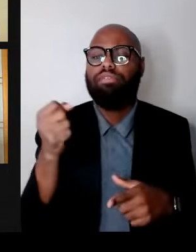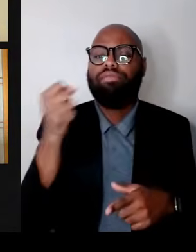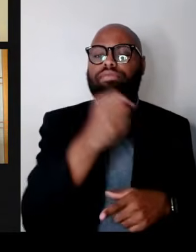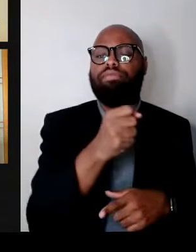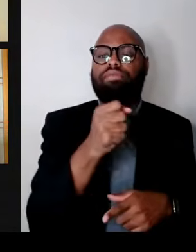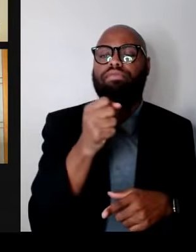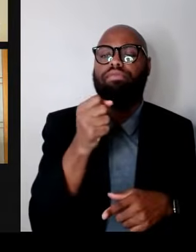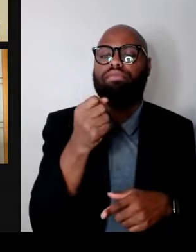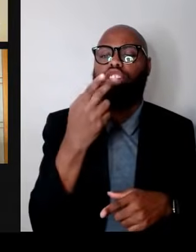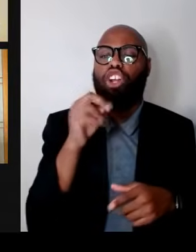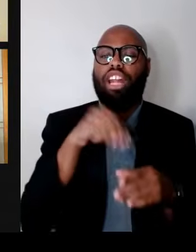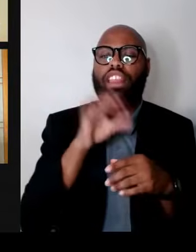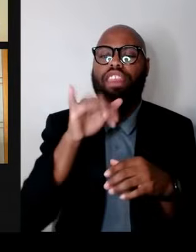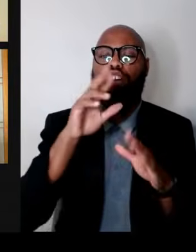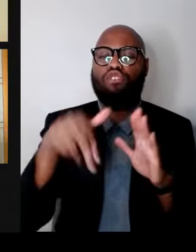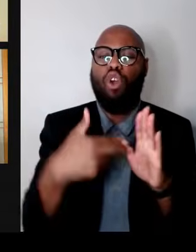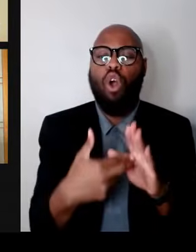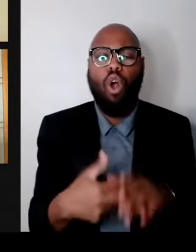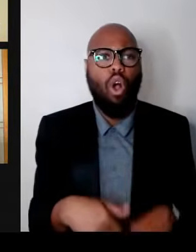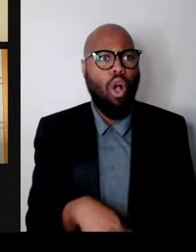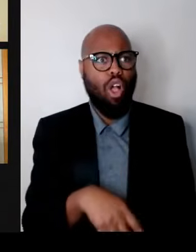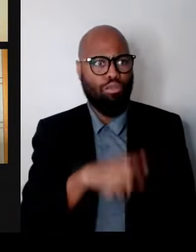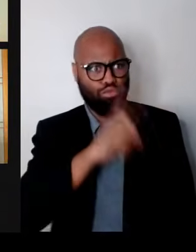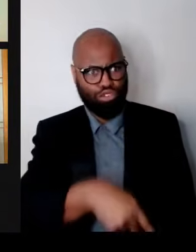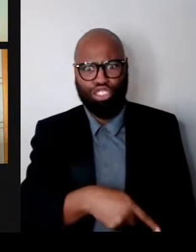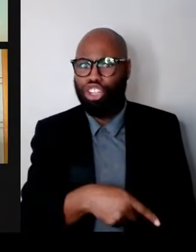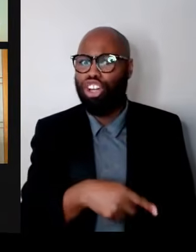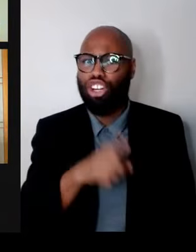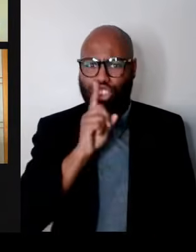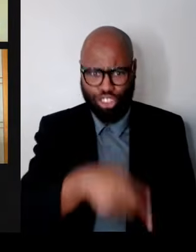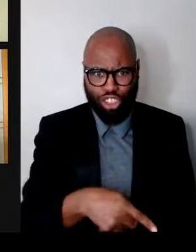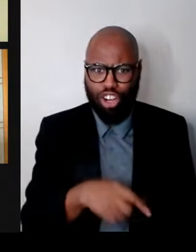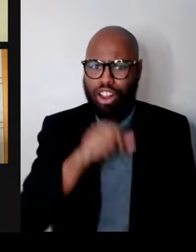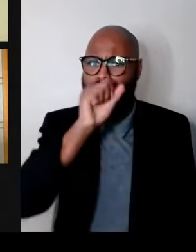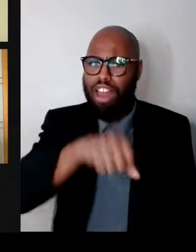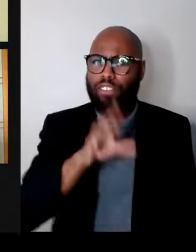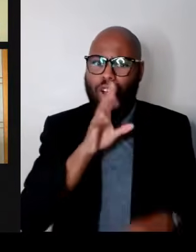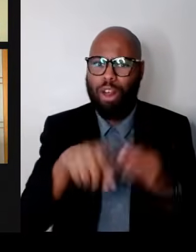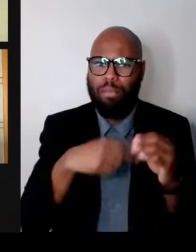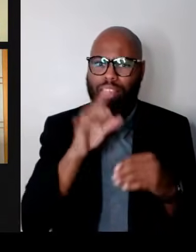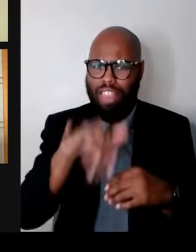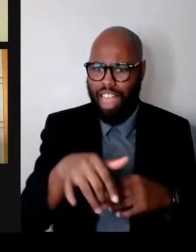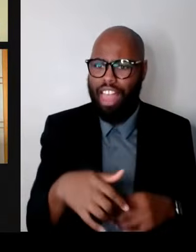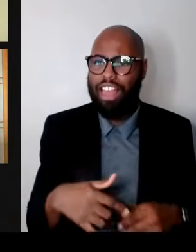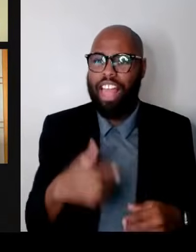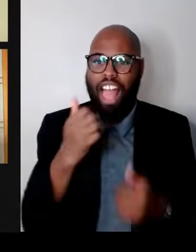I'd love to talk about that. Every time I talk about it, my heart is so full